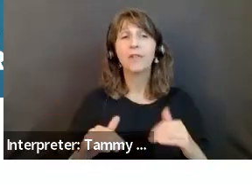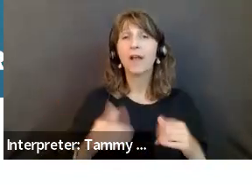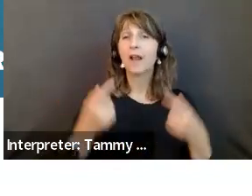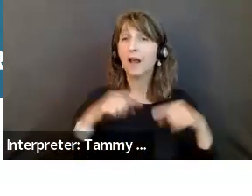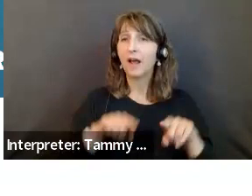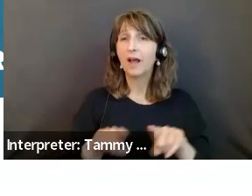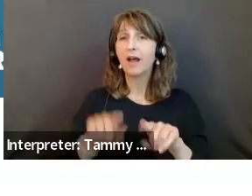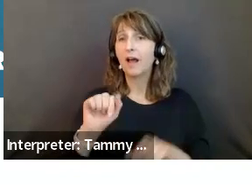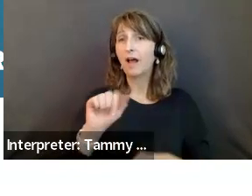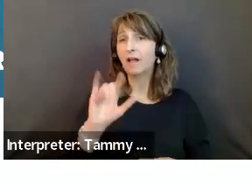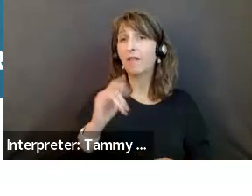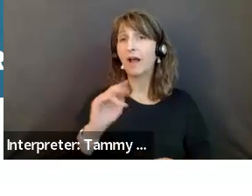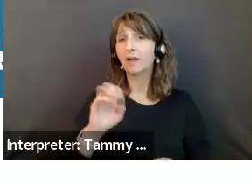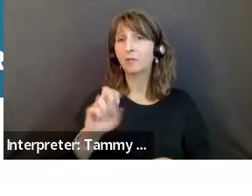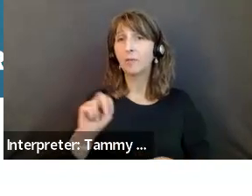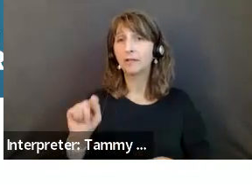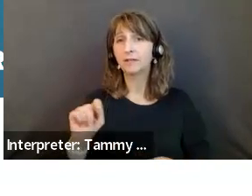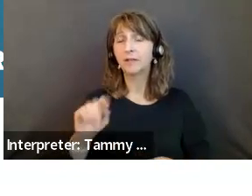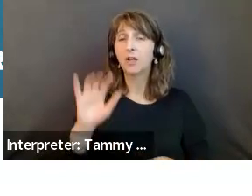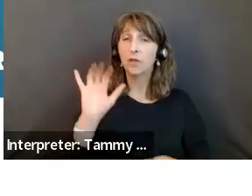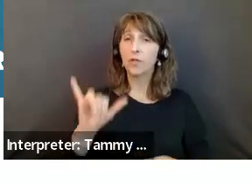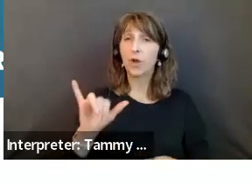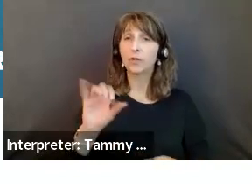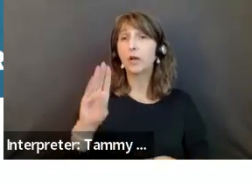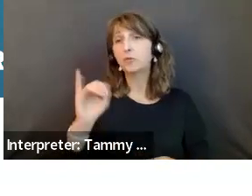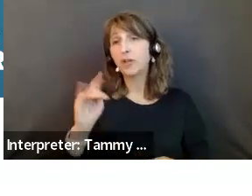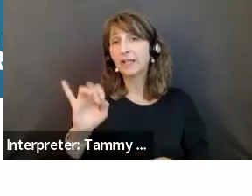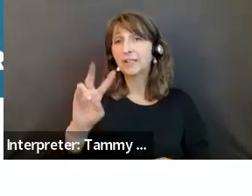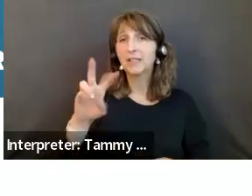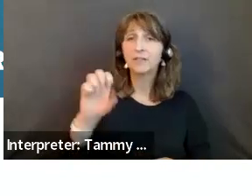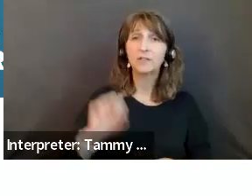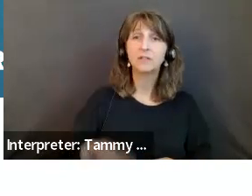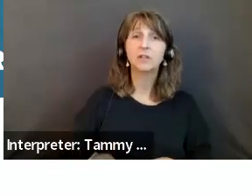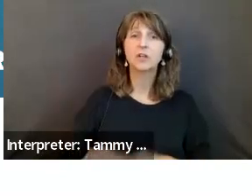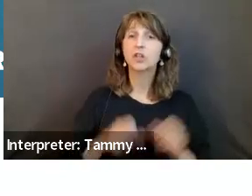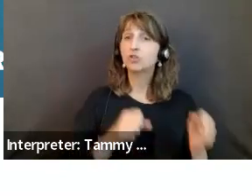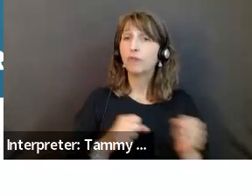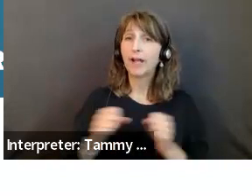With these objectives with these strategies with these. Indicators. What are they doing nationally about these?